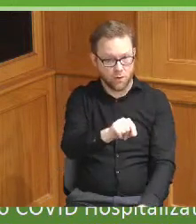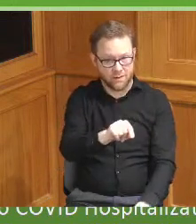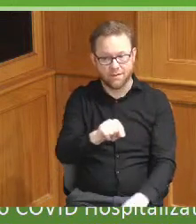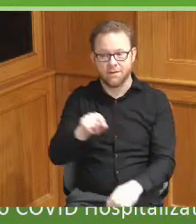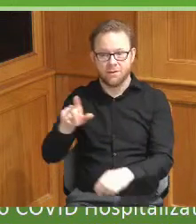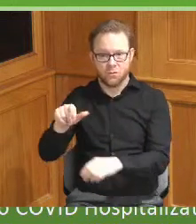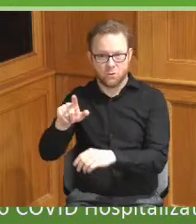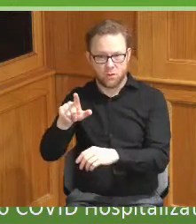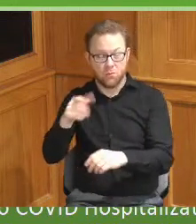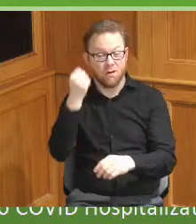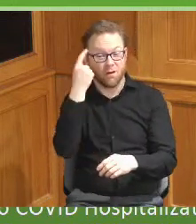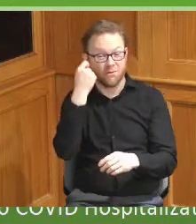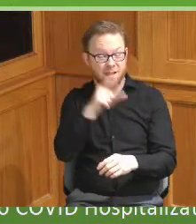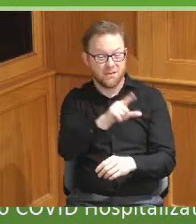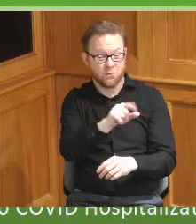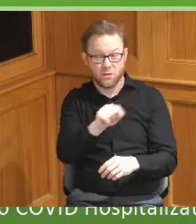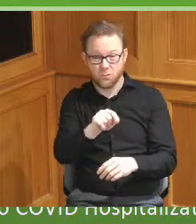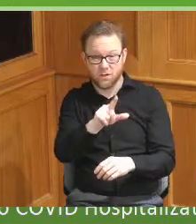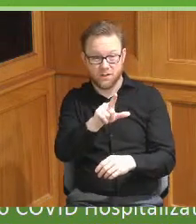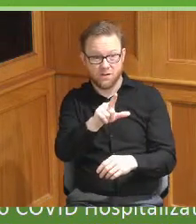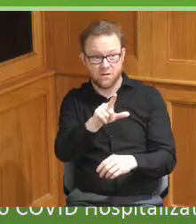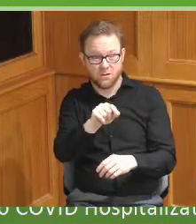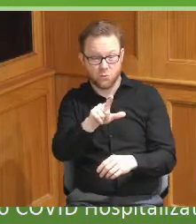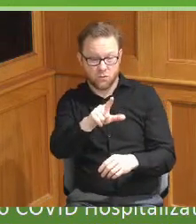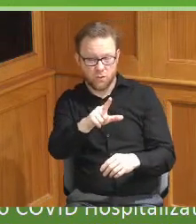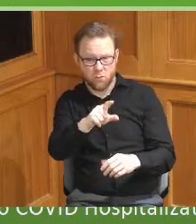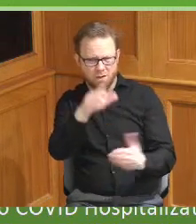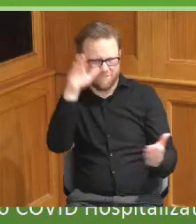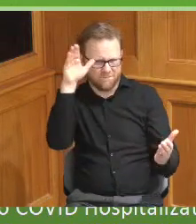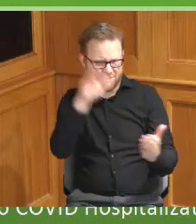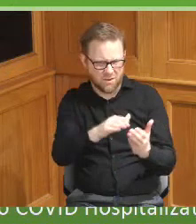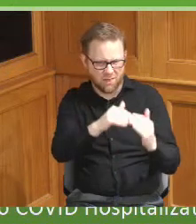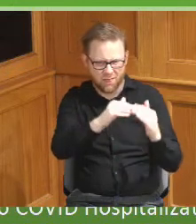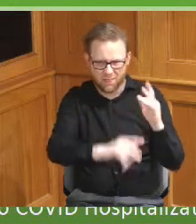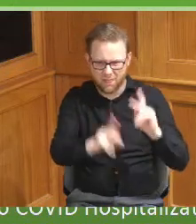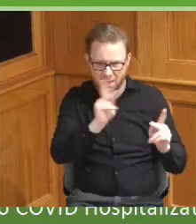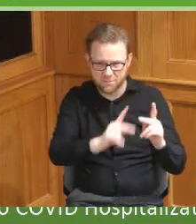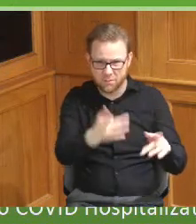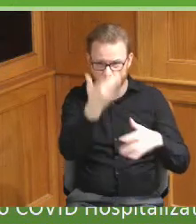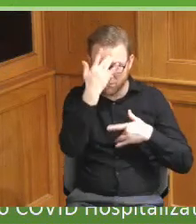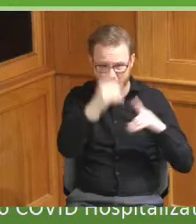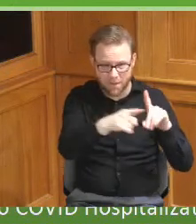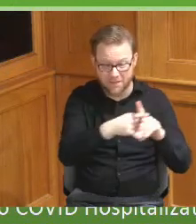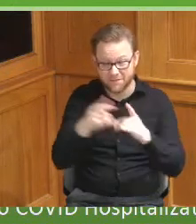had less cases so the seriousness of illness over the last year even we have more cases has declined